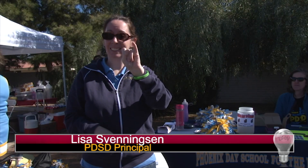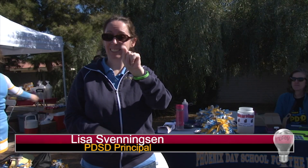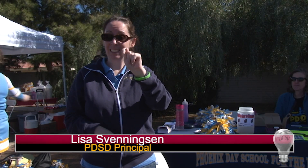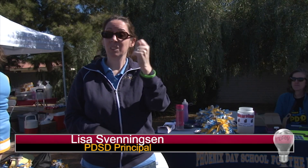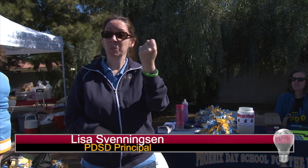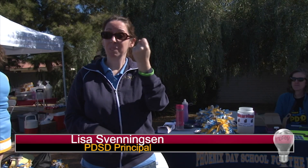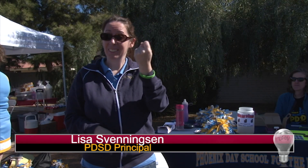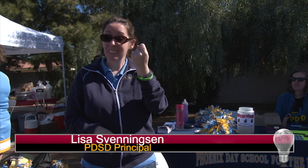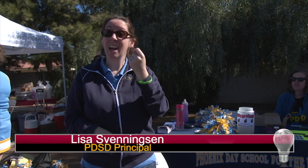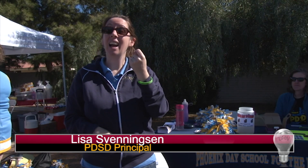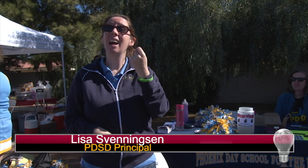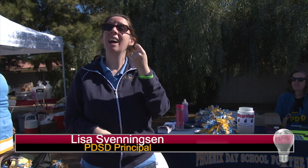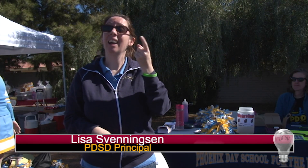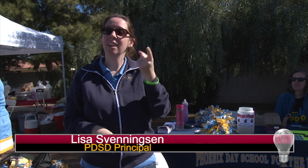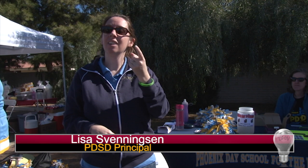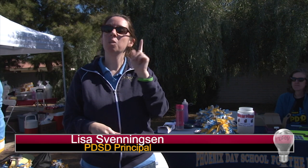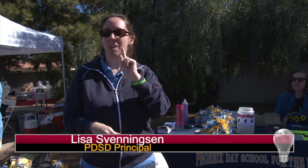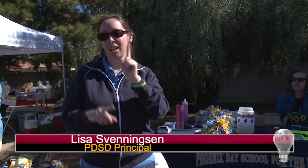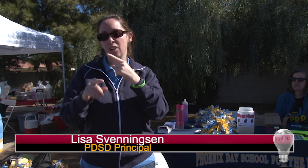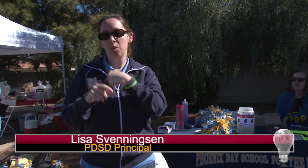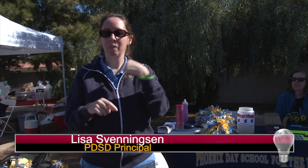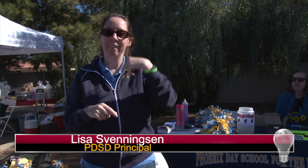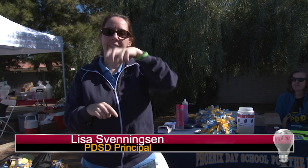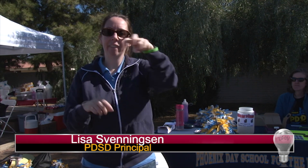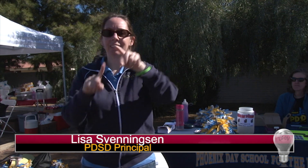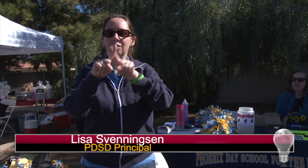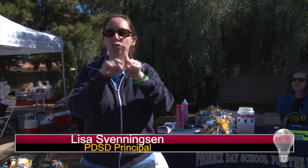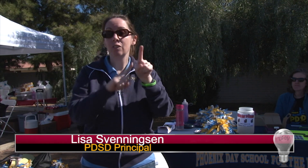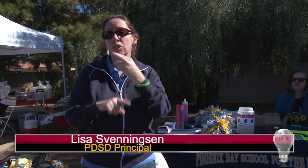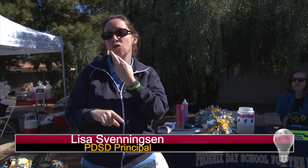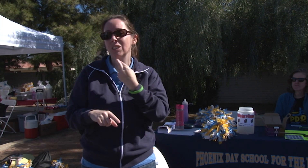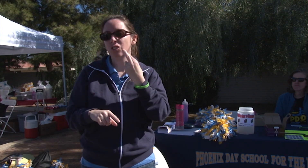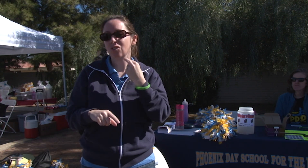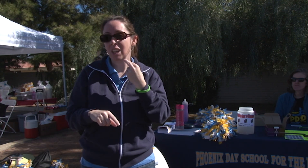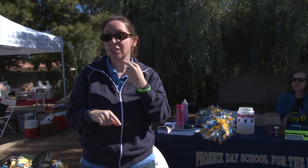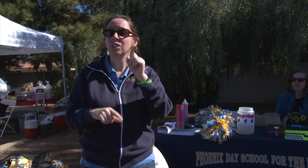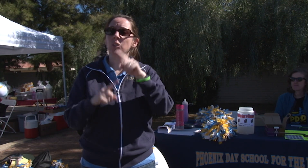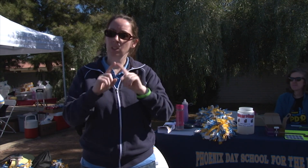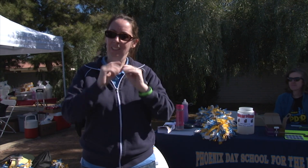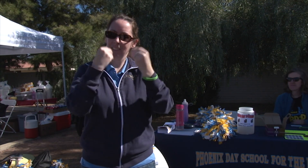EVERY MONTH WE HAVE TRANSIT TUESDAY WHERE WE GO TO DIFFERENT RESTAURANTS FOR DIFFERENT